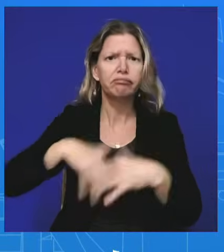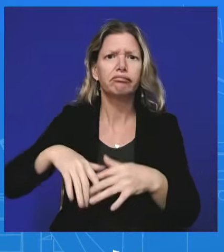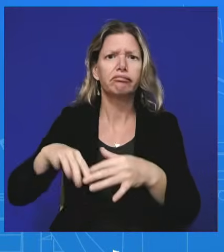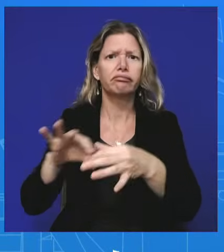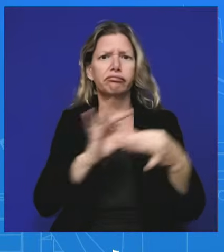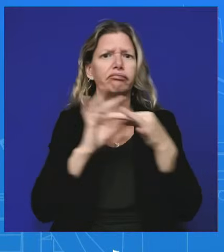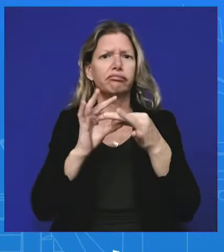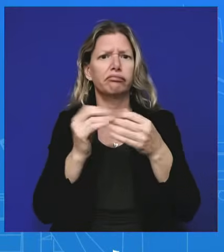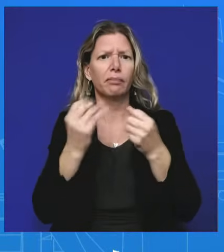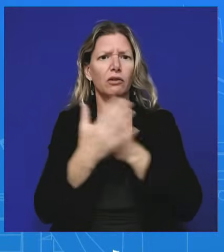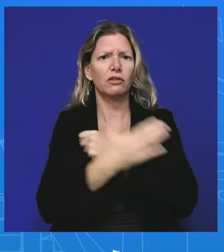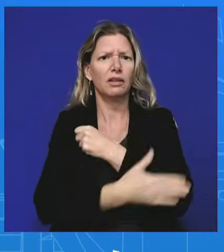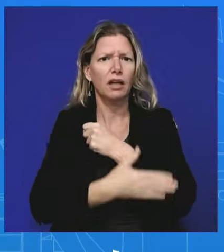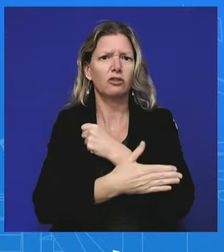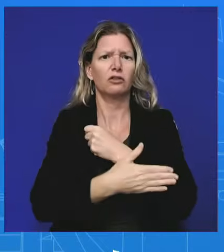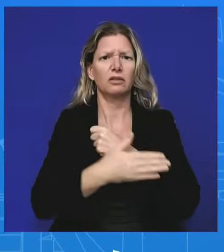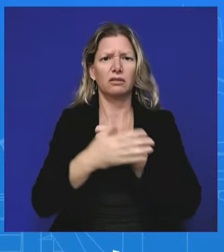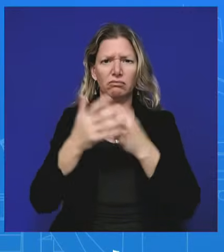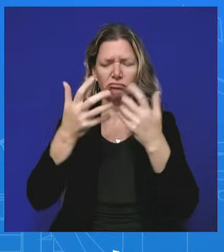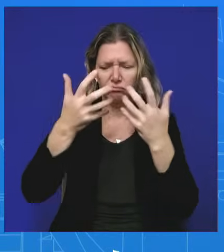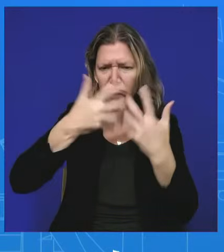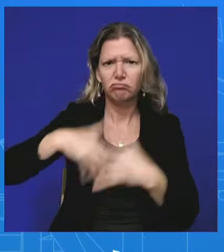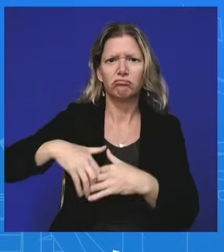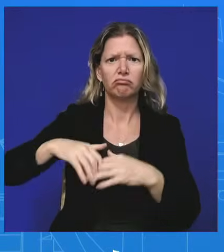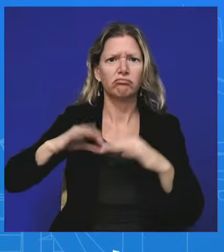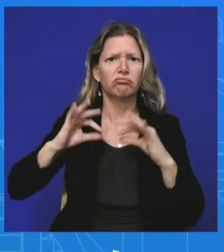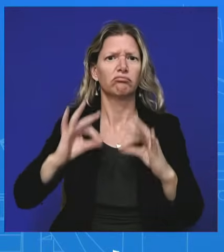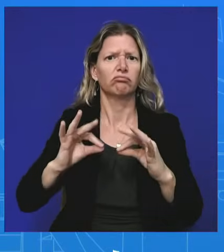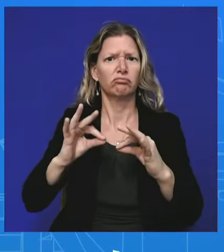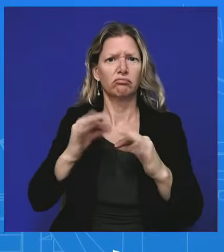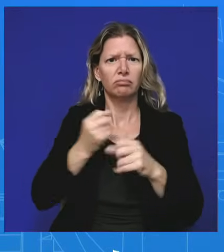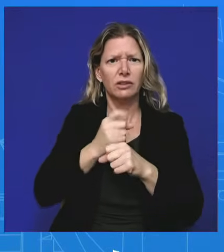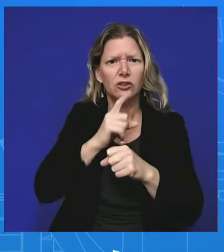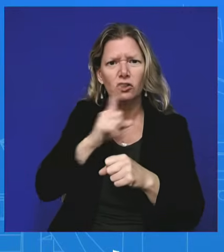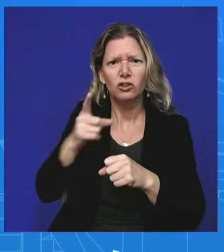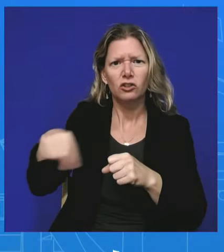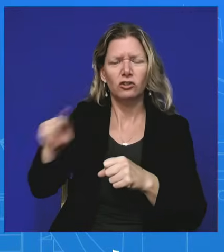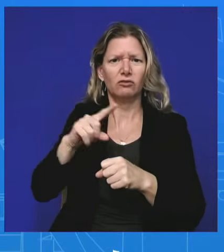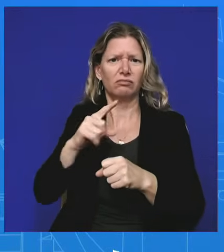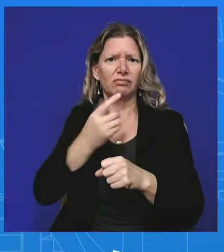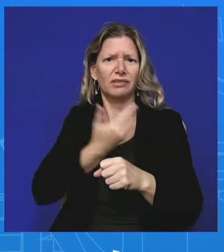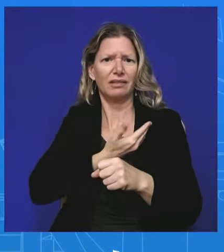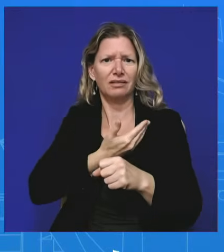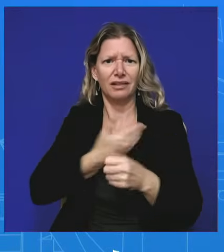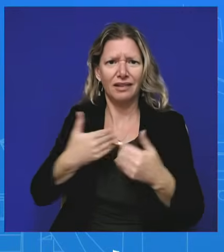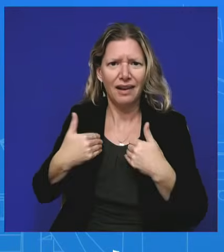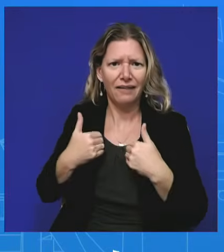to galvanize commitments from partners around the world, and to leverage the United Nations' logistical capabilities